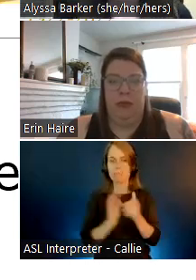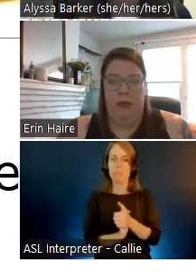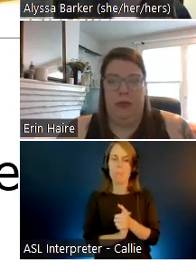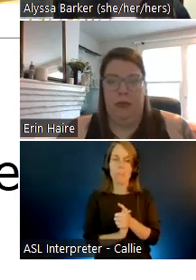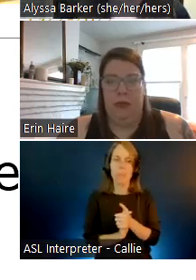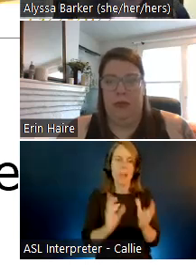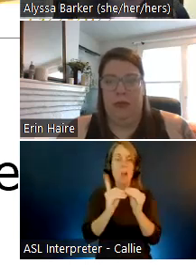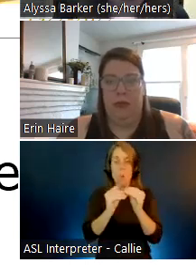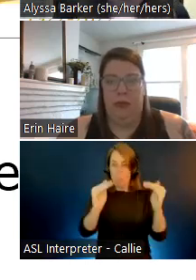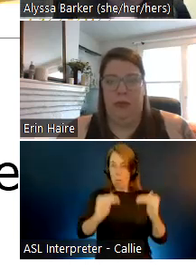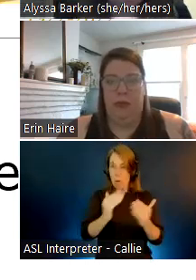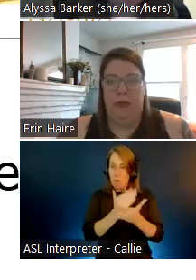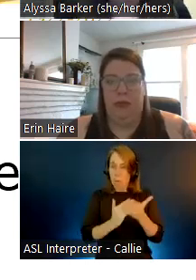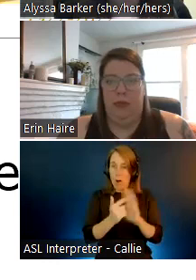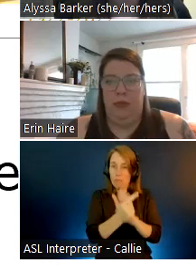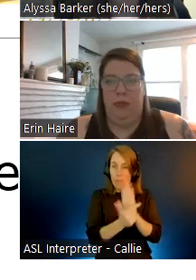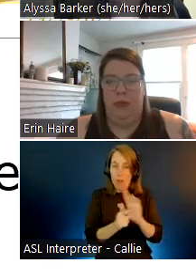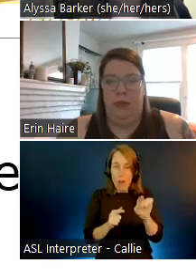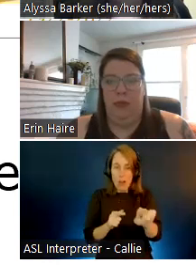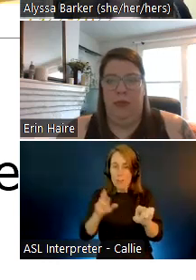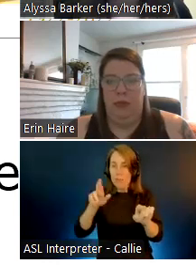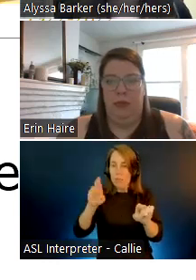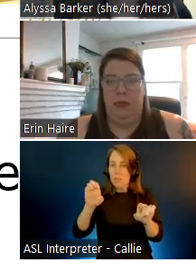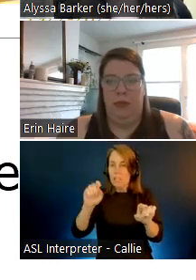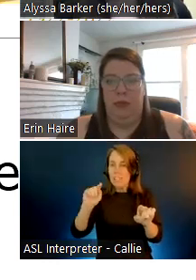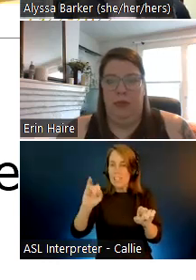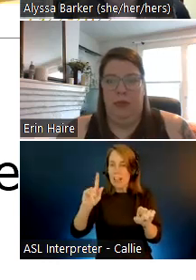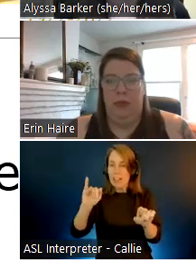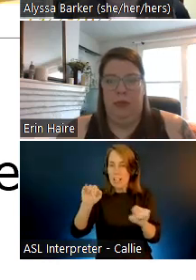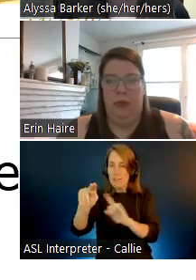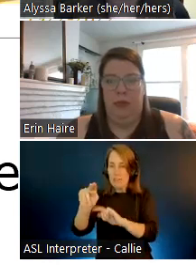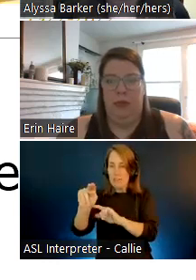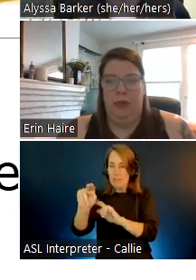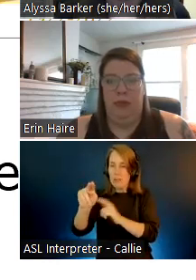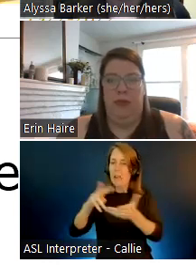law says that it is unlawful to to coerce someone intimidate them or threaten them